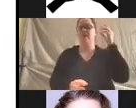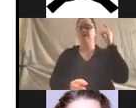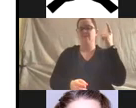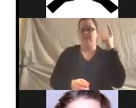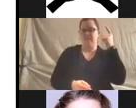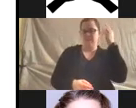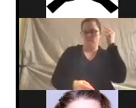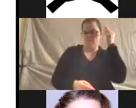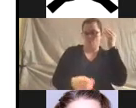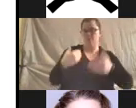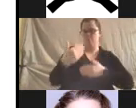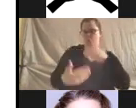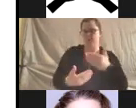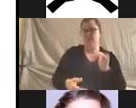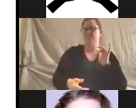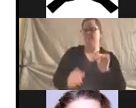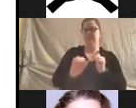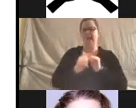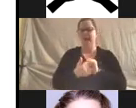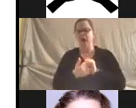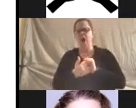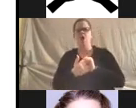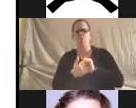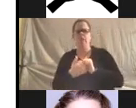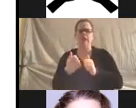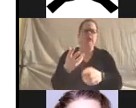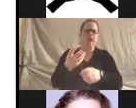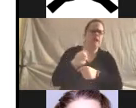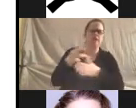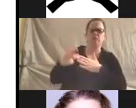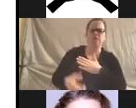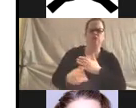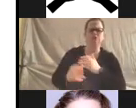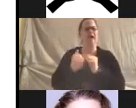how are we going to get to our desired outcome? How are we going to achieve our goal?